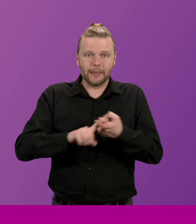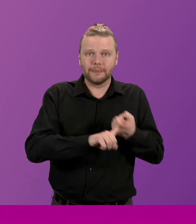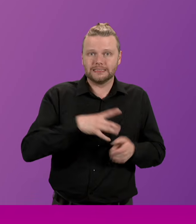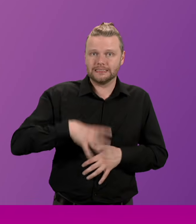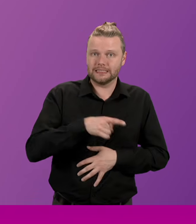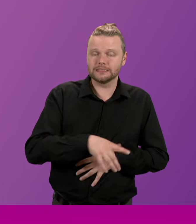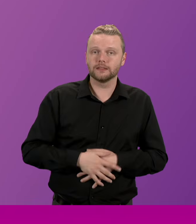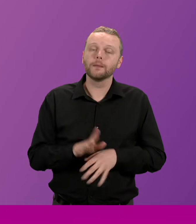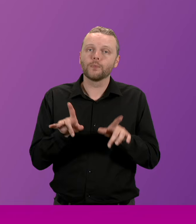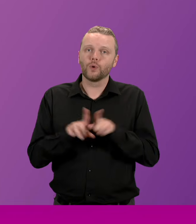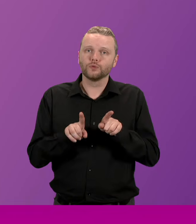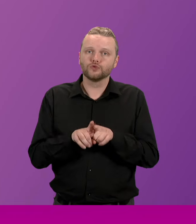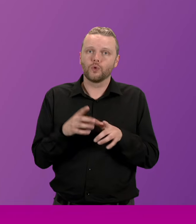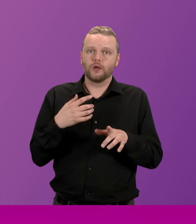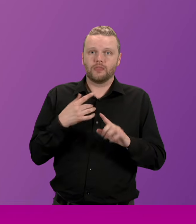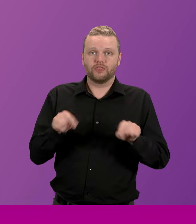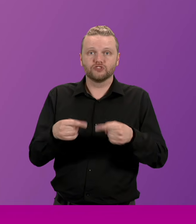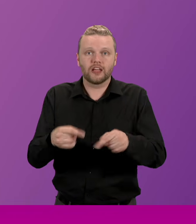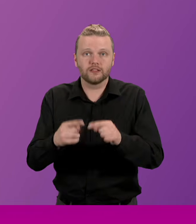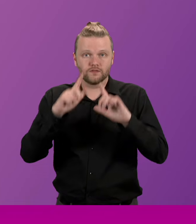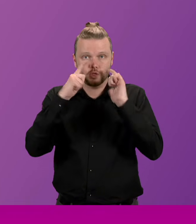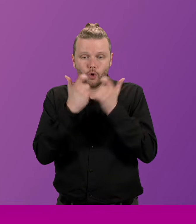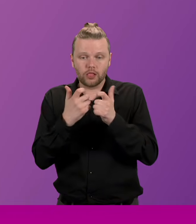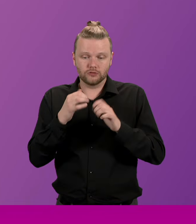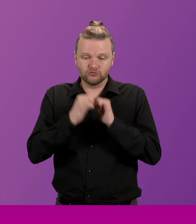but equally the challenges in the college infrastructure are not straightforward,